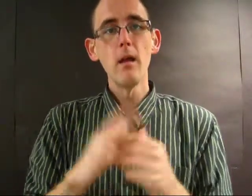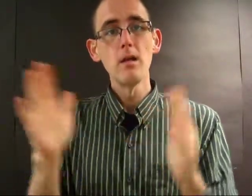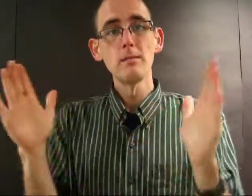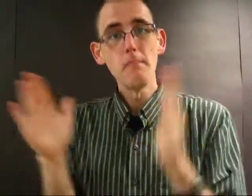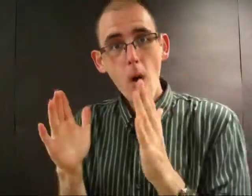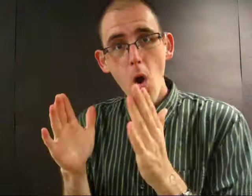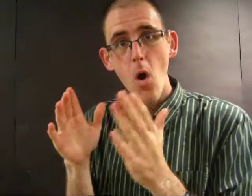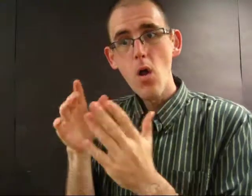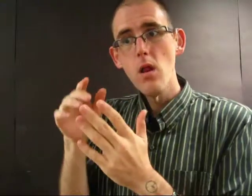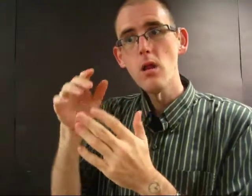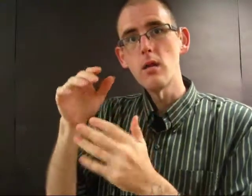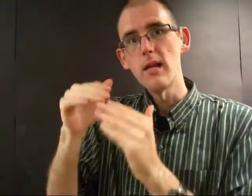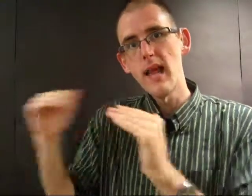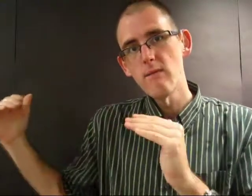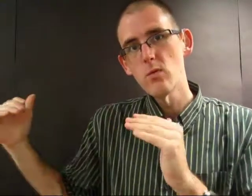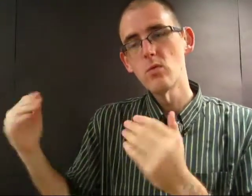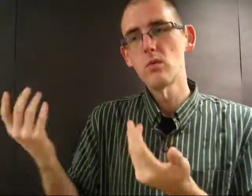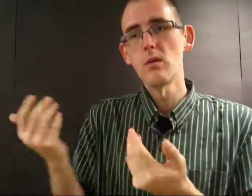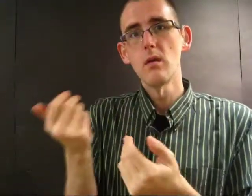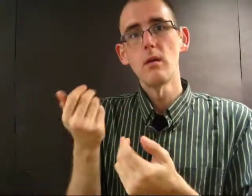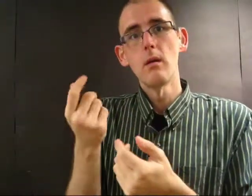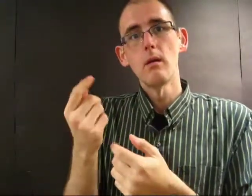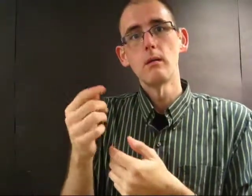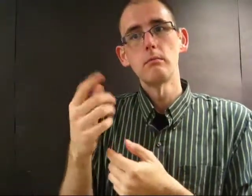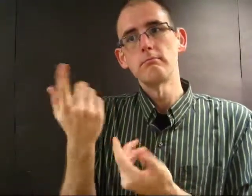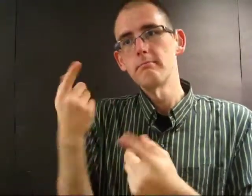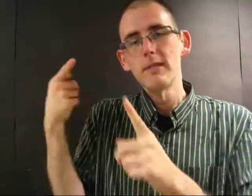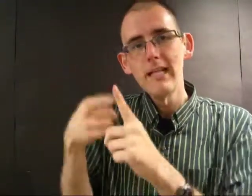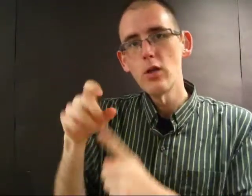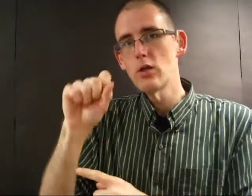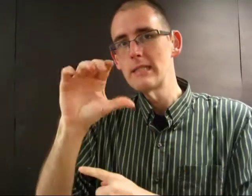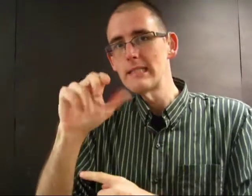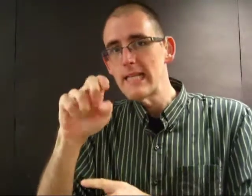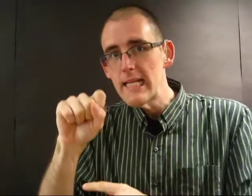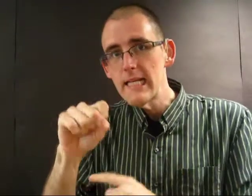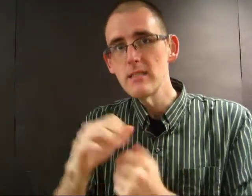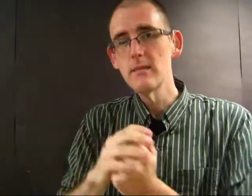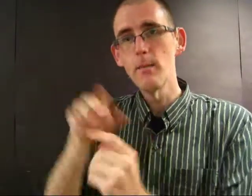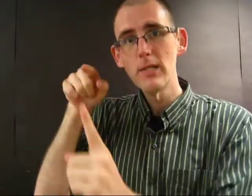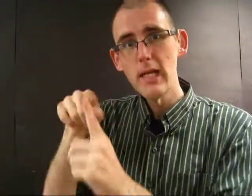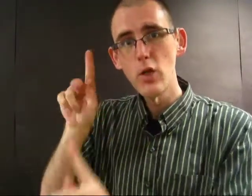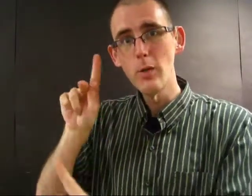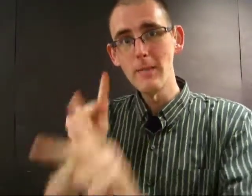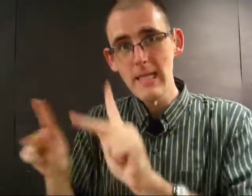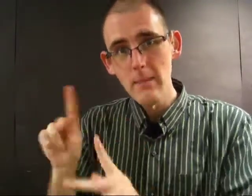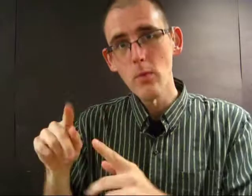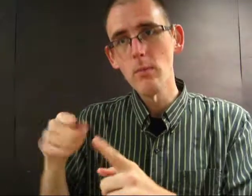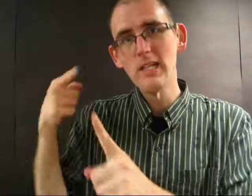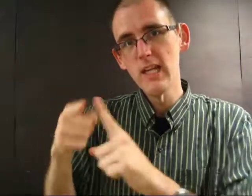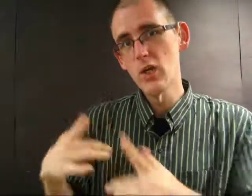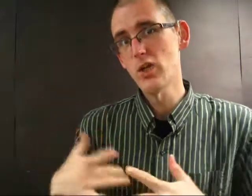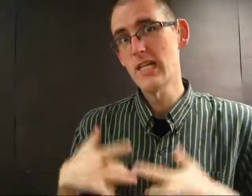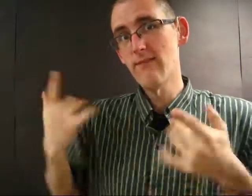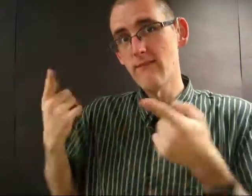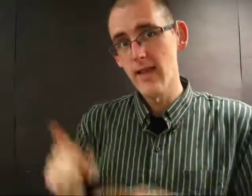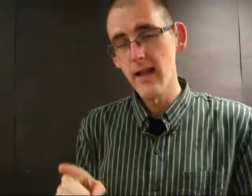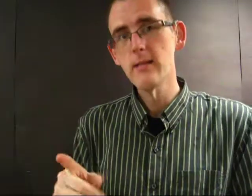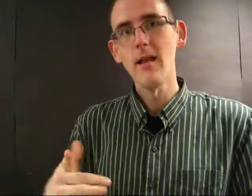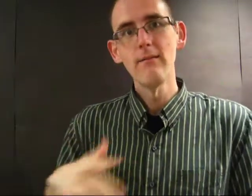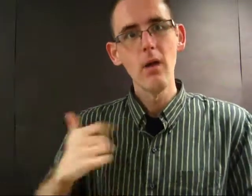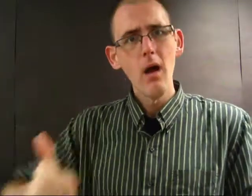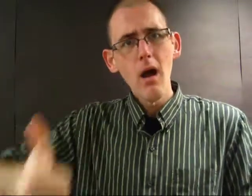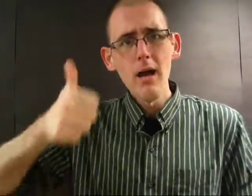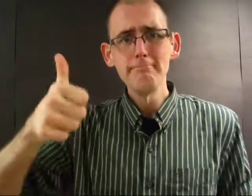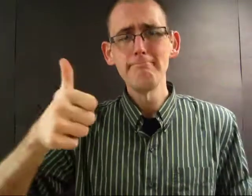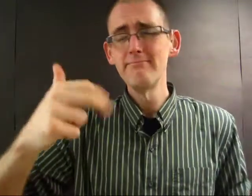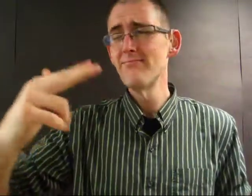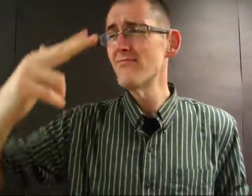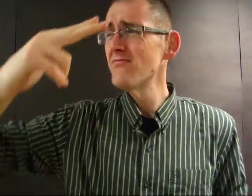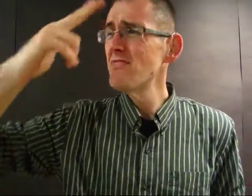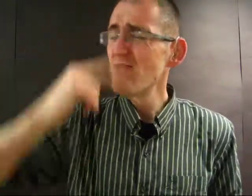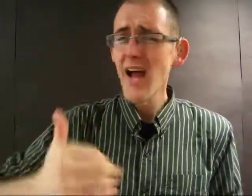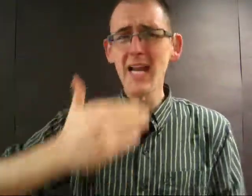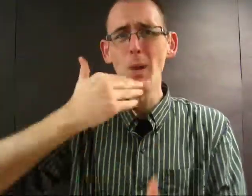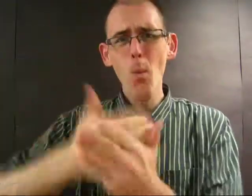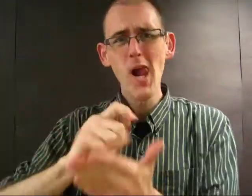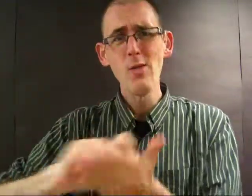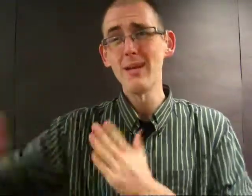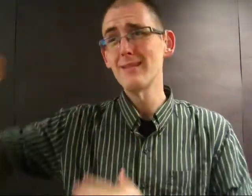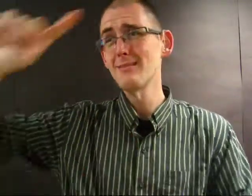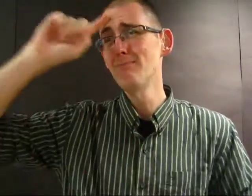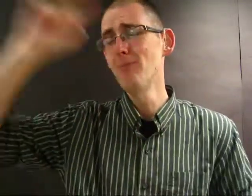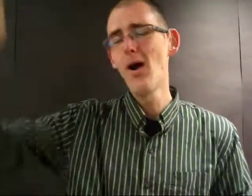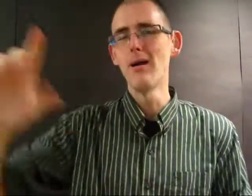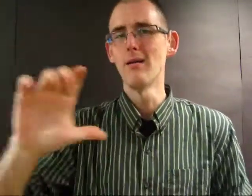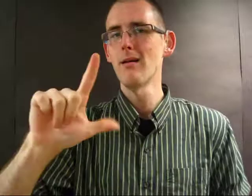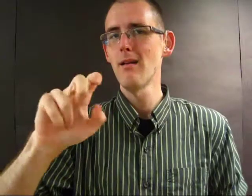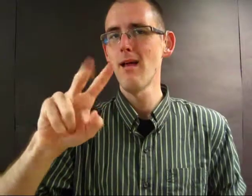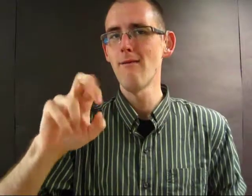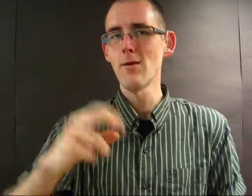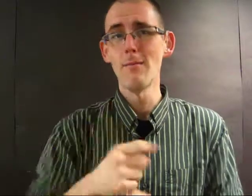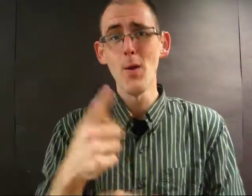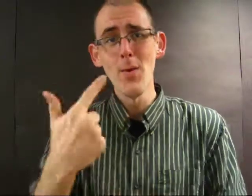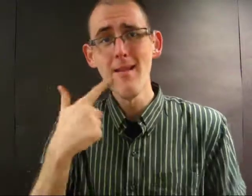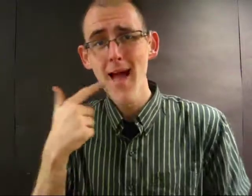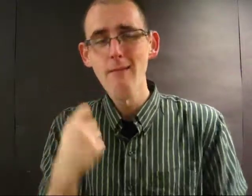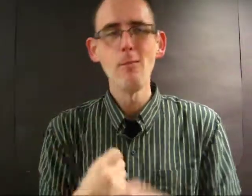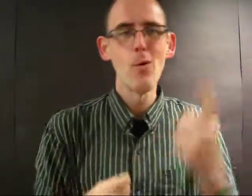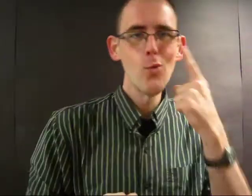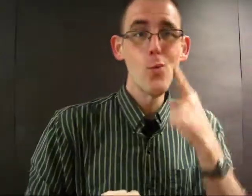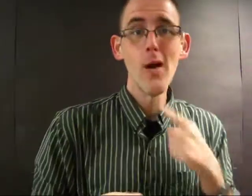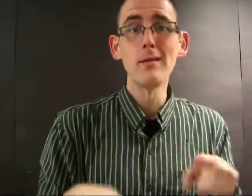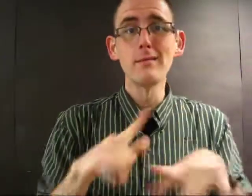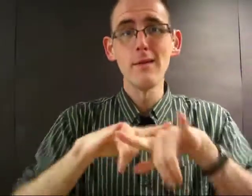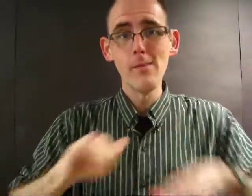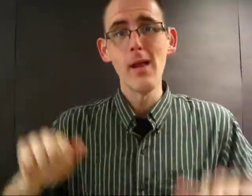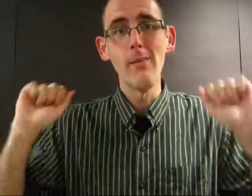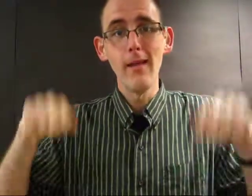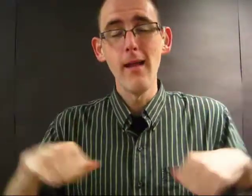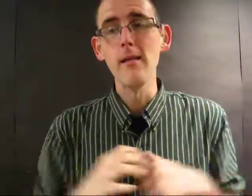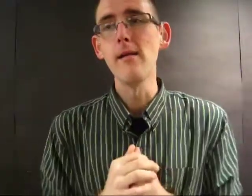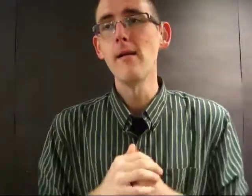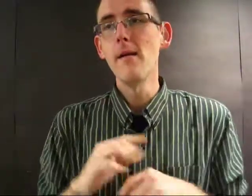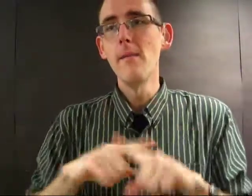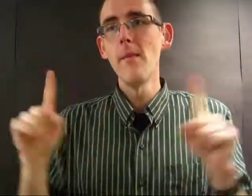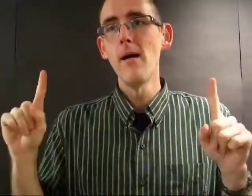On a smaller level -- individual scenes, characters, events -- it's hilarious, smart, clever, it'll make you laugh and cry, all that.